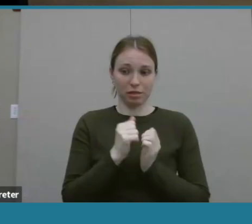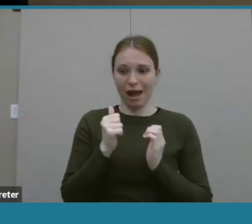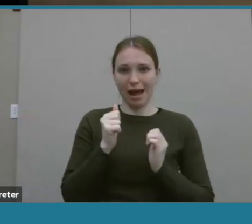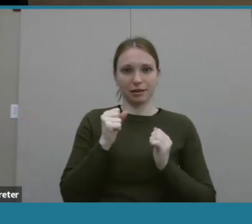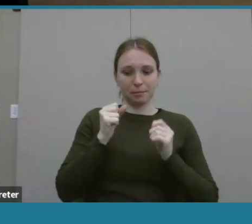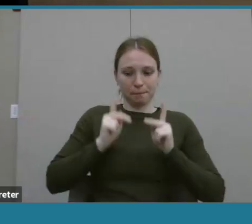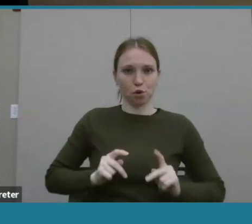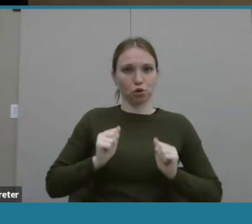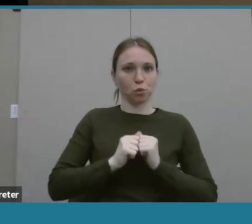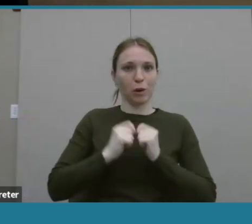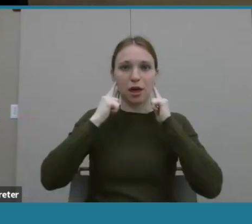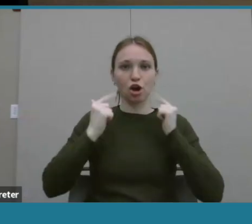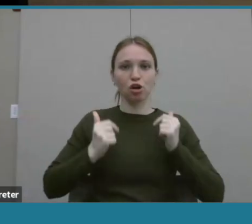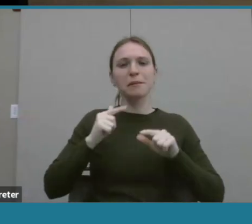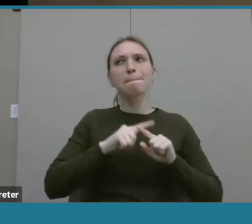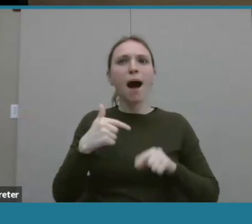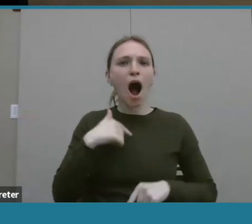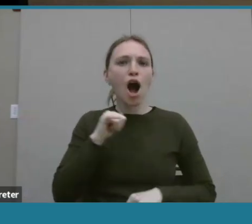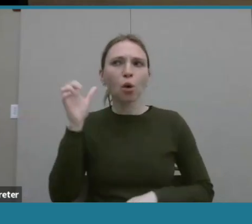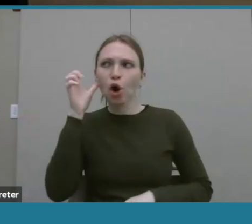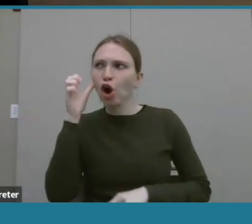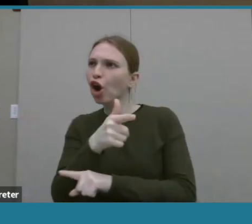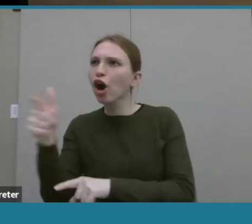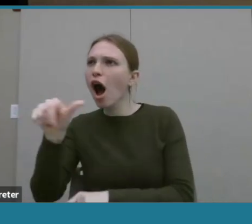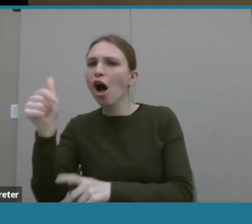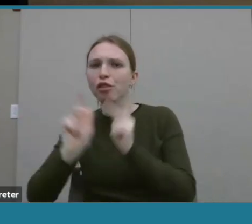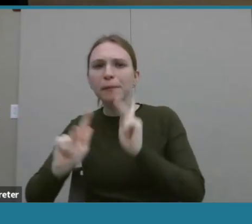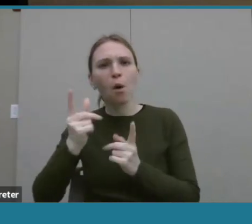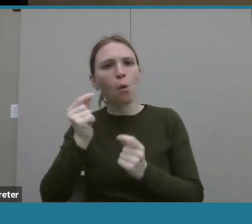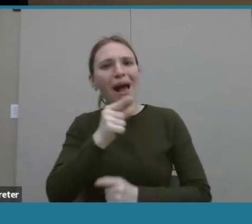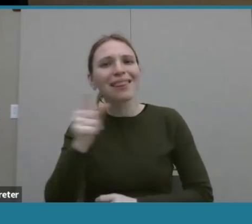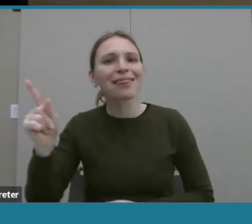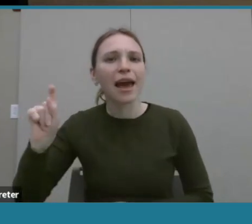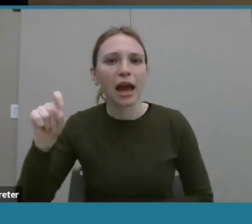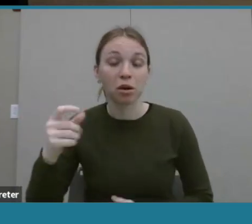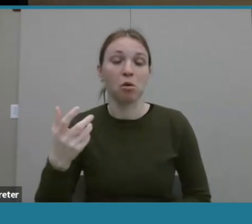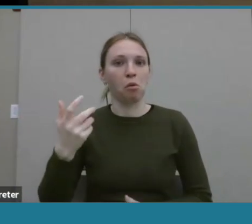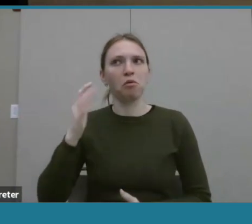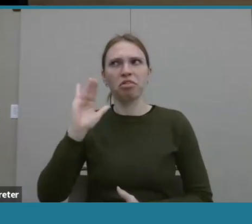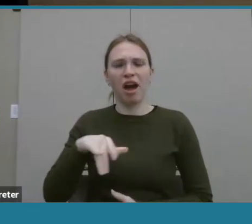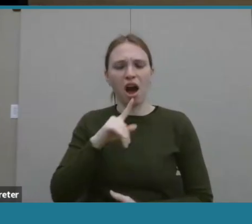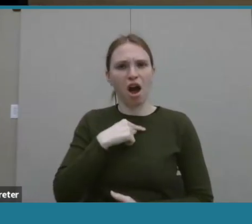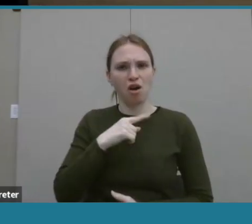what they need too as well. So I found that experience very informative, and I appreciate that we have